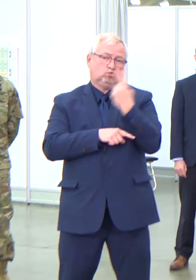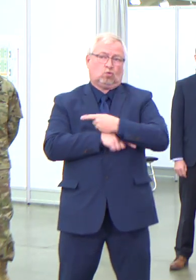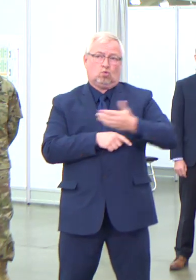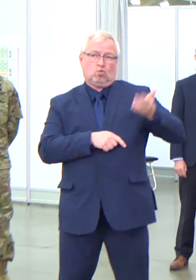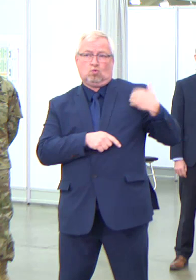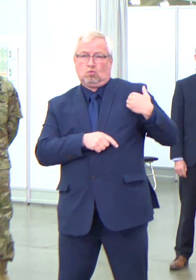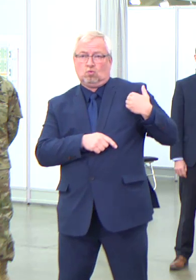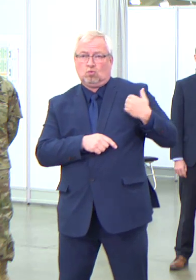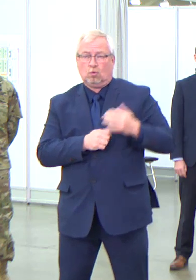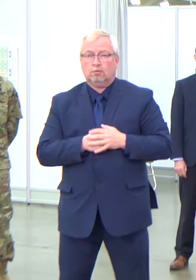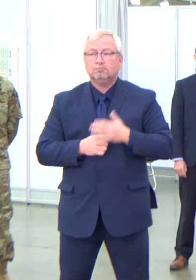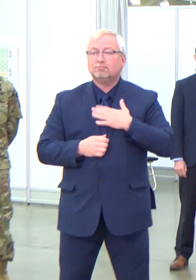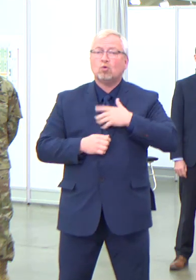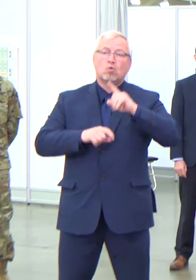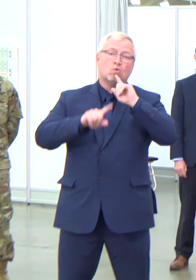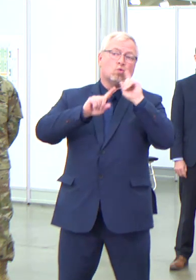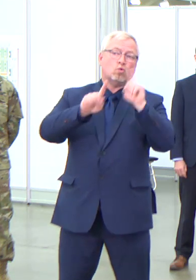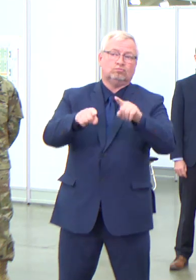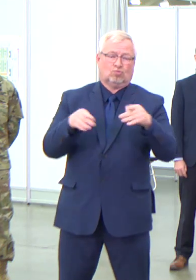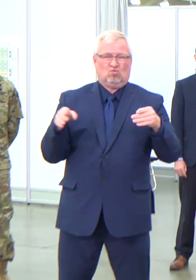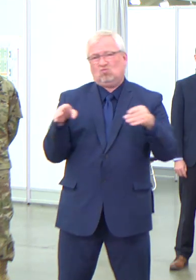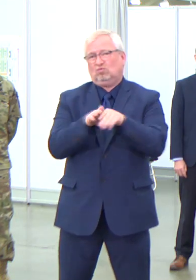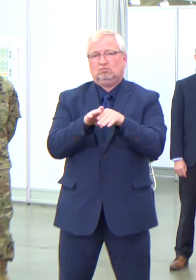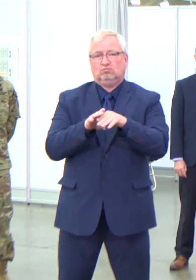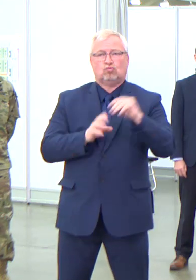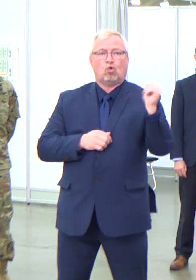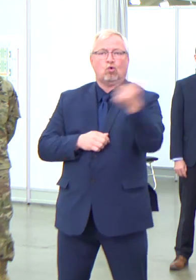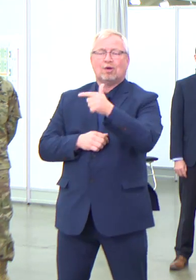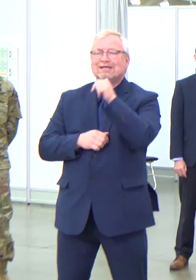order which closed all nonessential businesses, organizations, and facilities in Maryland. 8 days